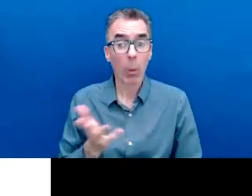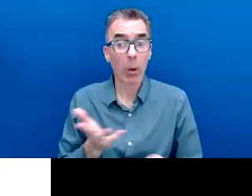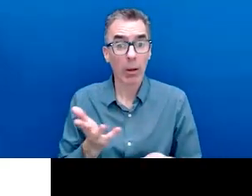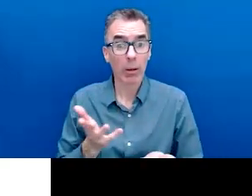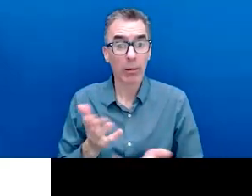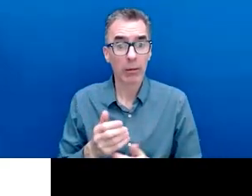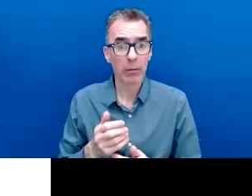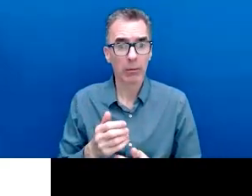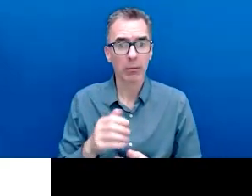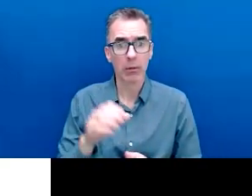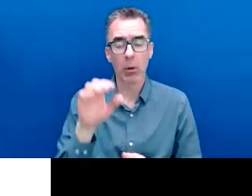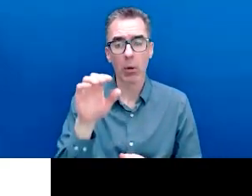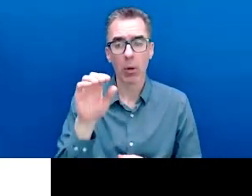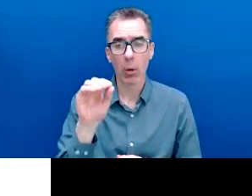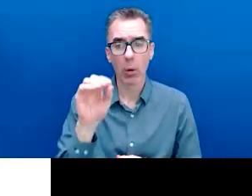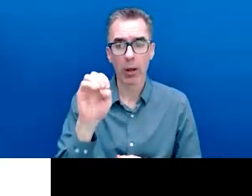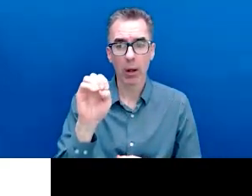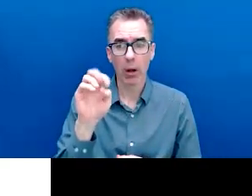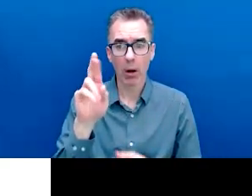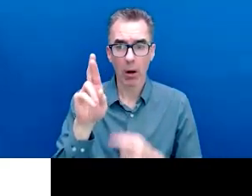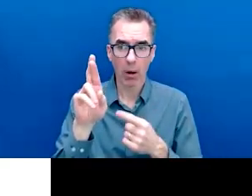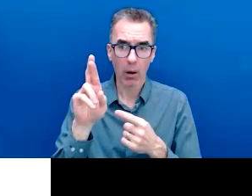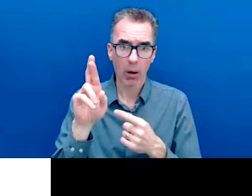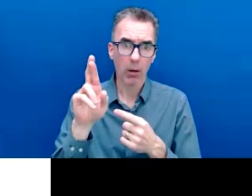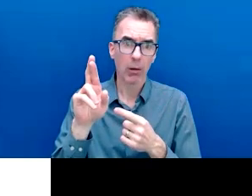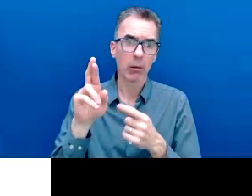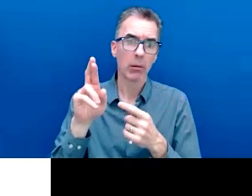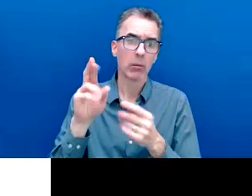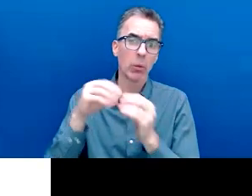as far as OER sometimes, and I know in my library